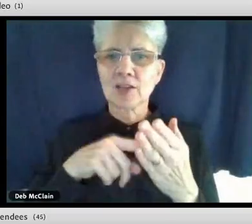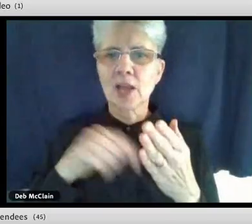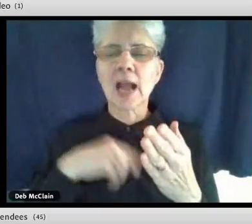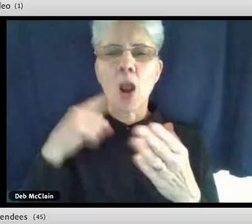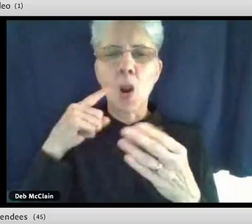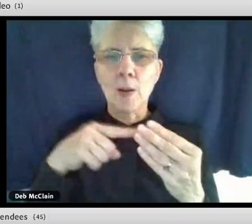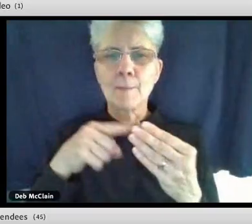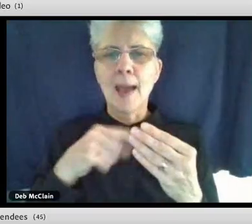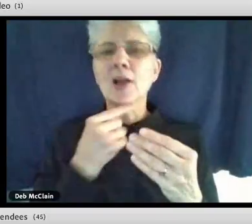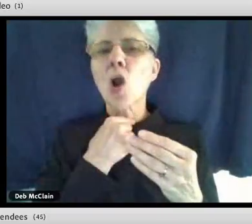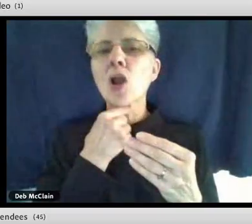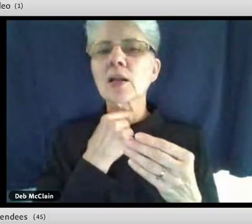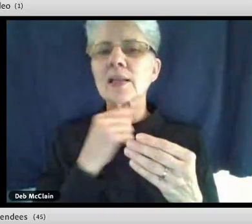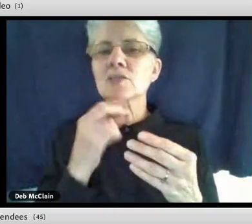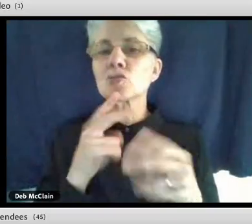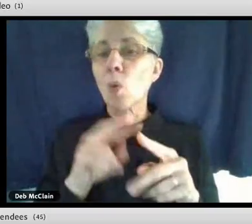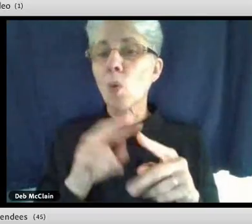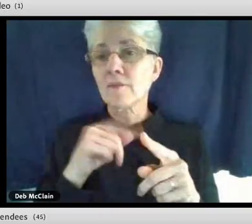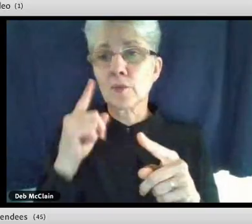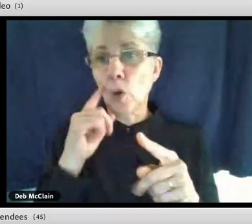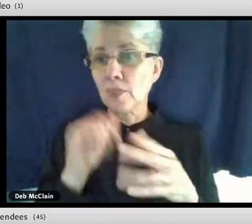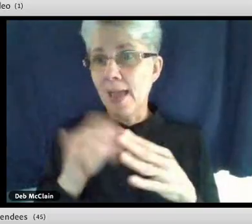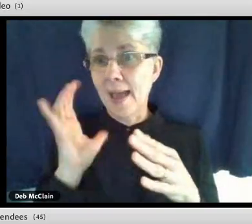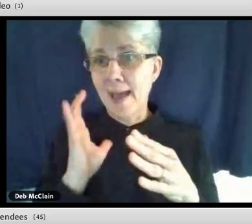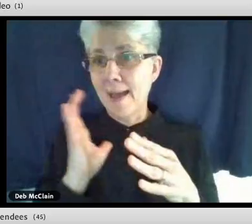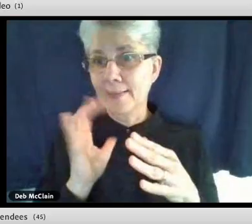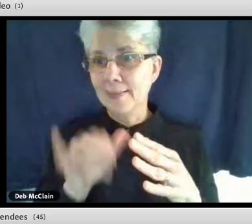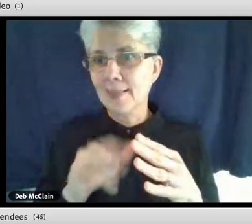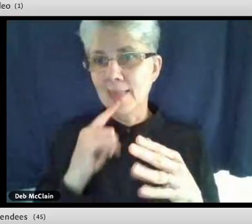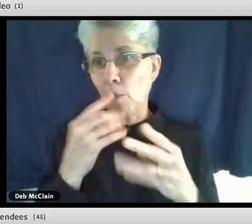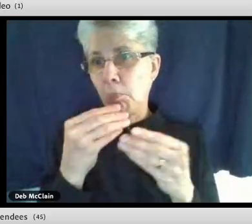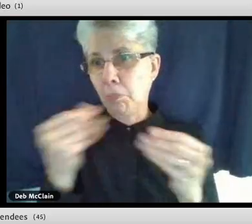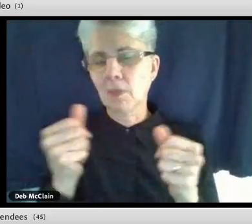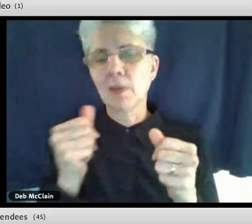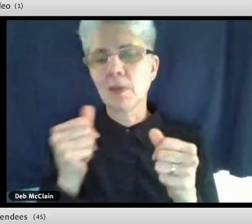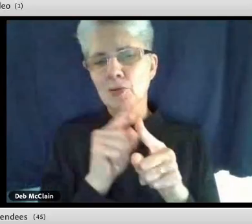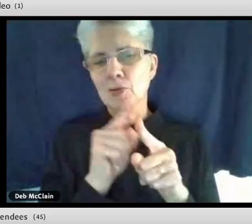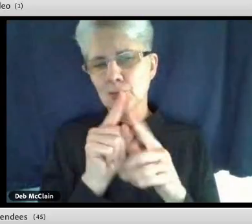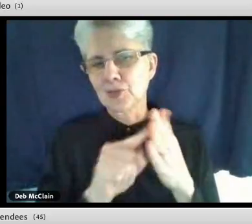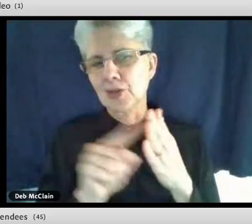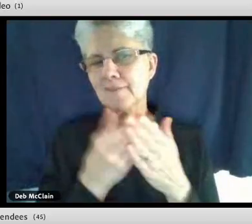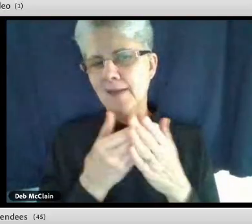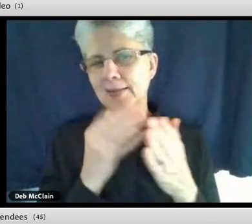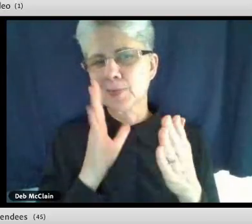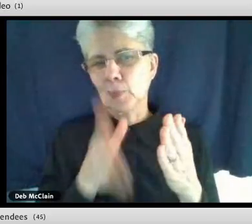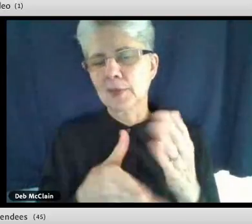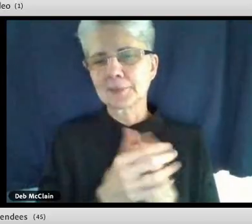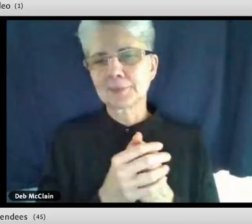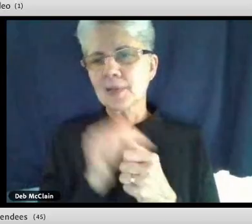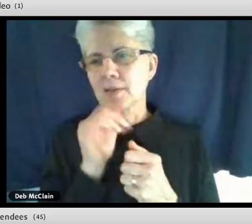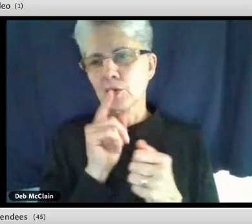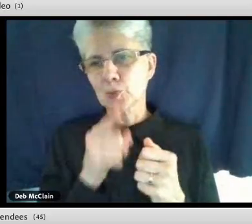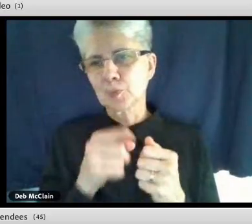I don't know if you guys heard that one or not, and so they also check facts. The Department of Defense was supposed to put something